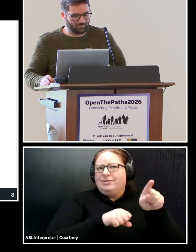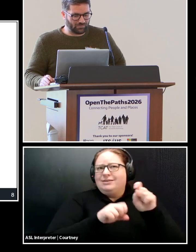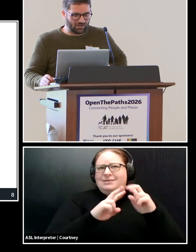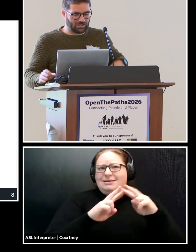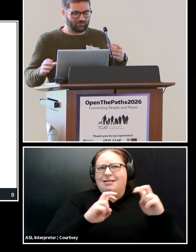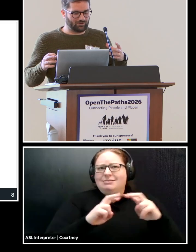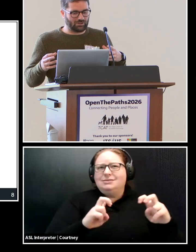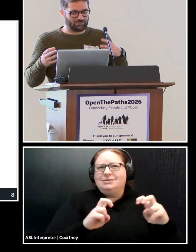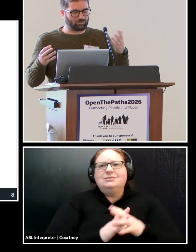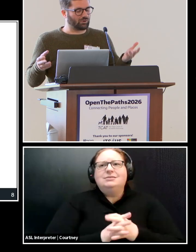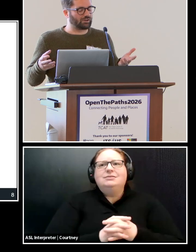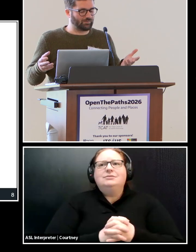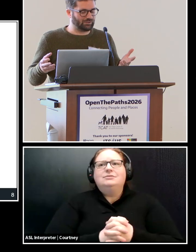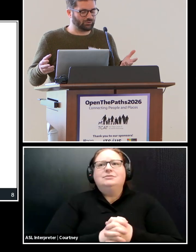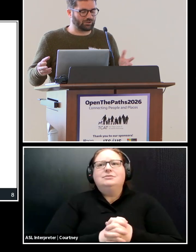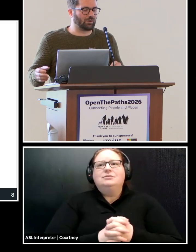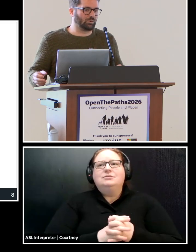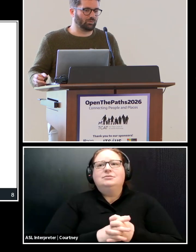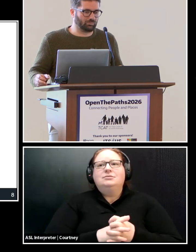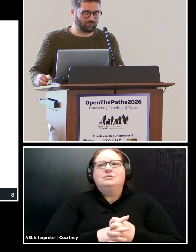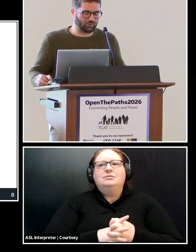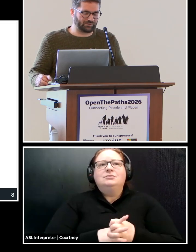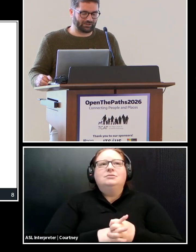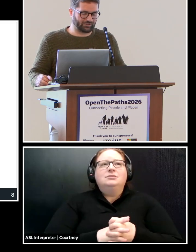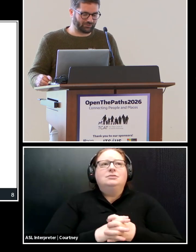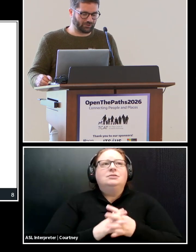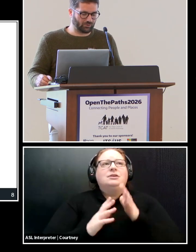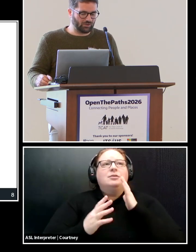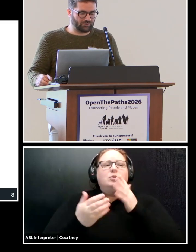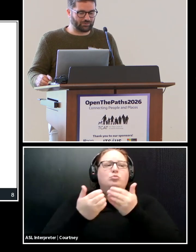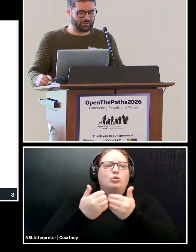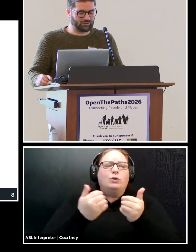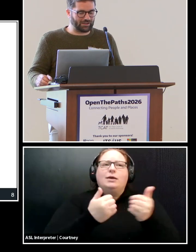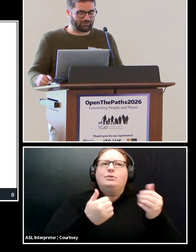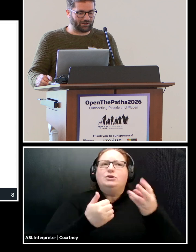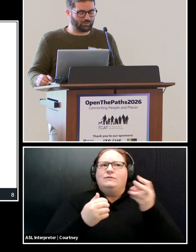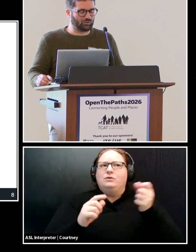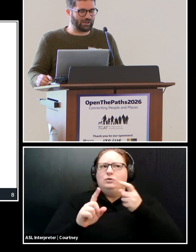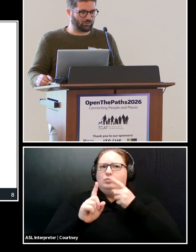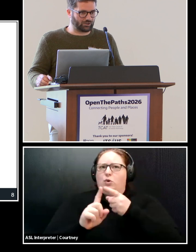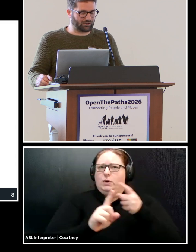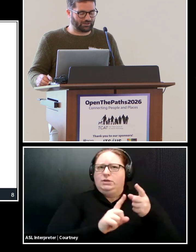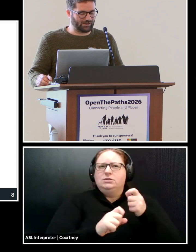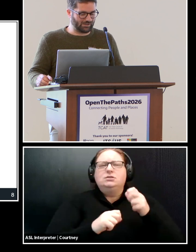um kind of broken up into a couple points here. So to build that routable network